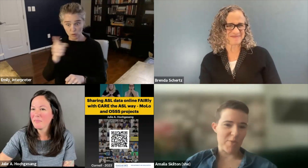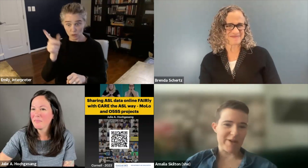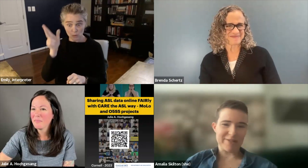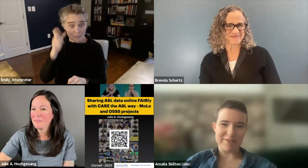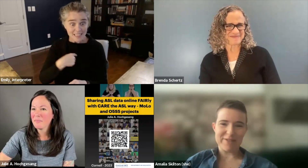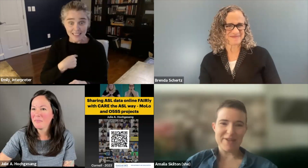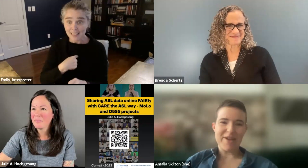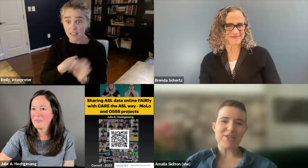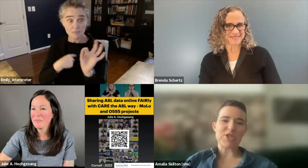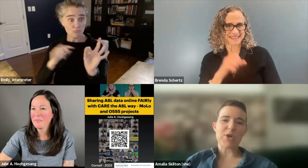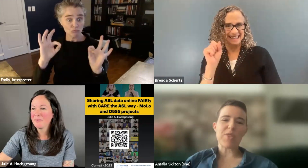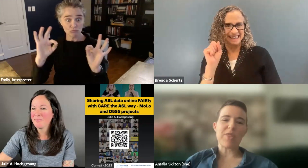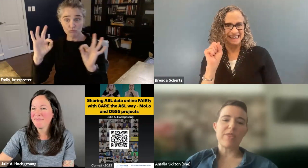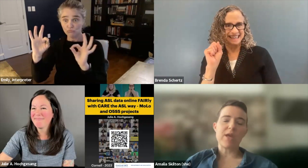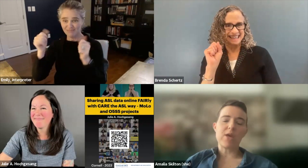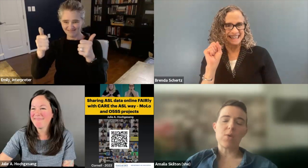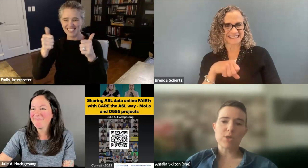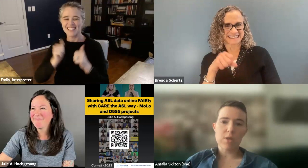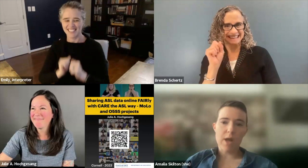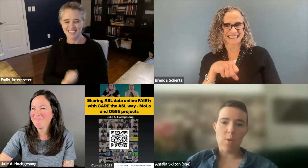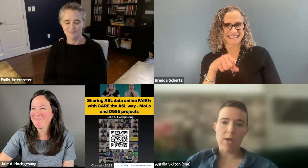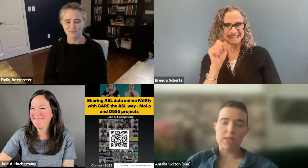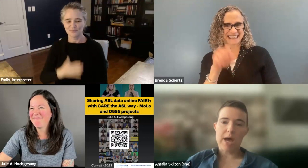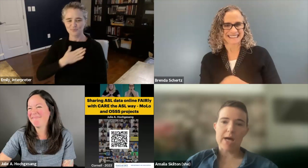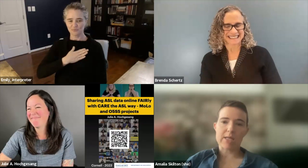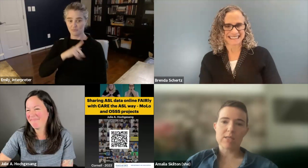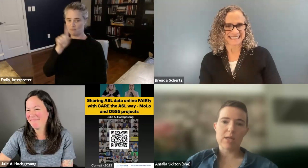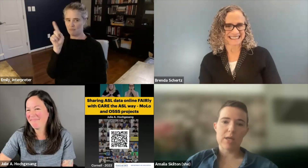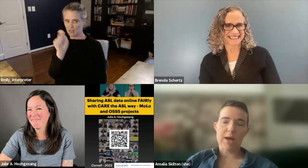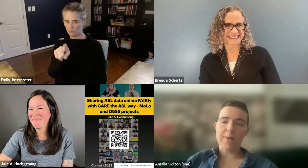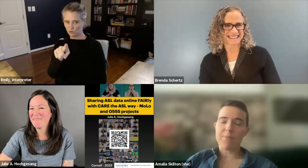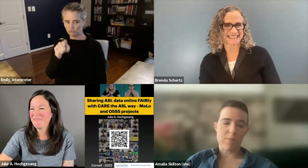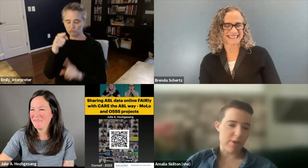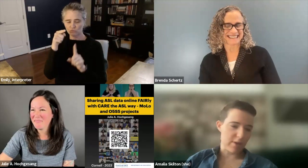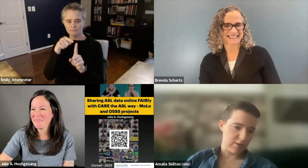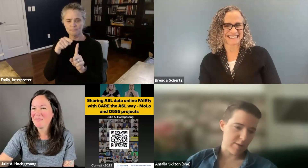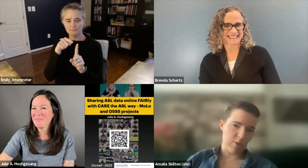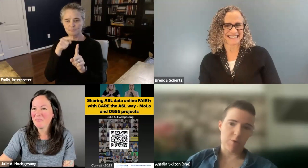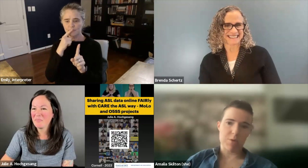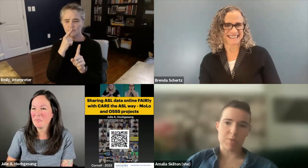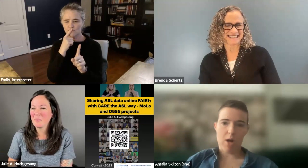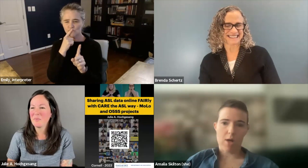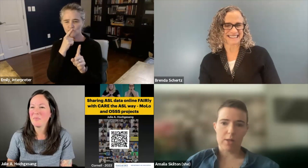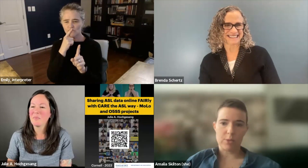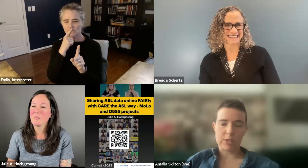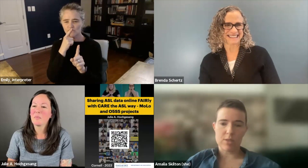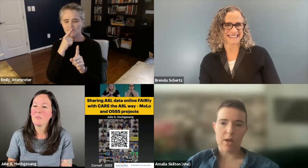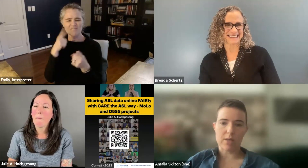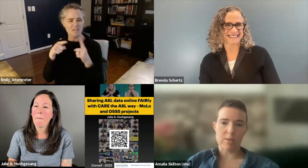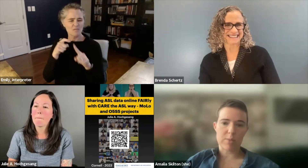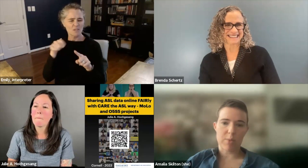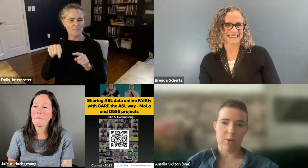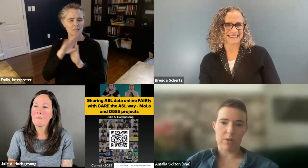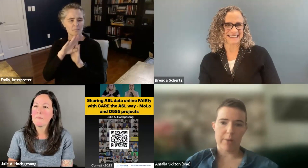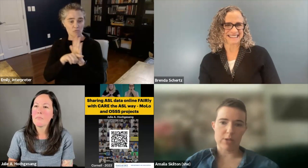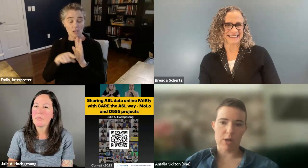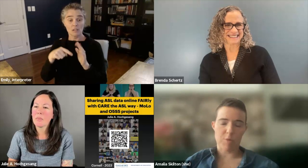me so the question that I wanted to ask it's coming from this background which is that I do spoken language